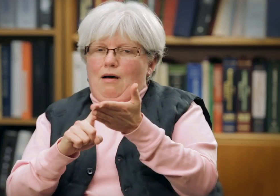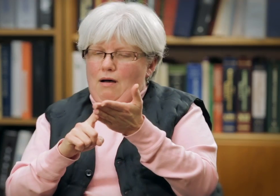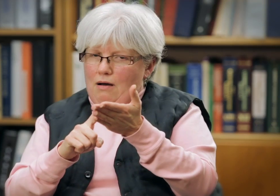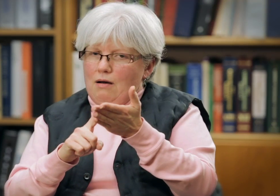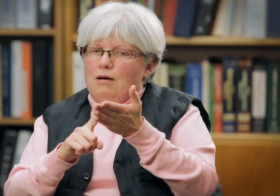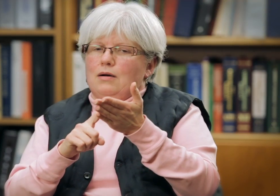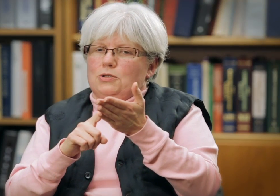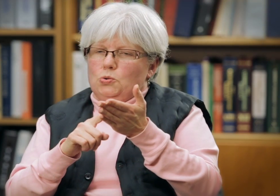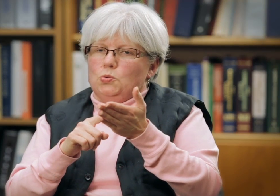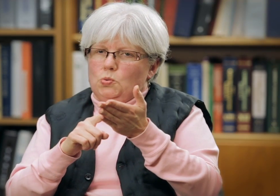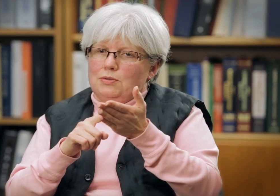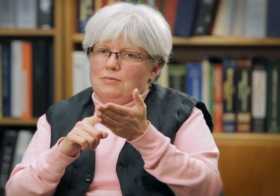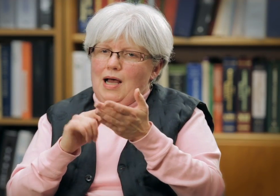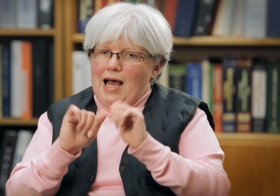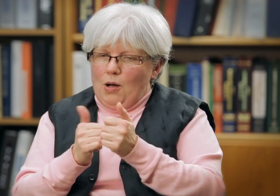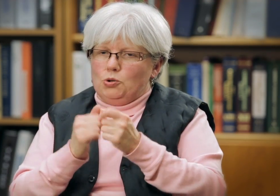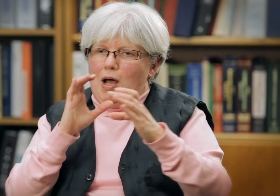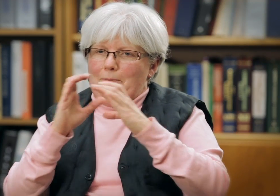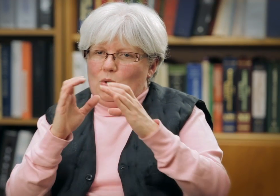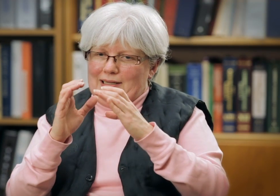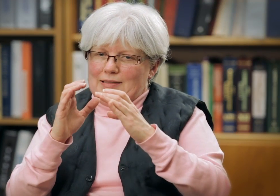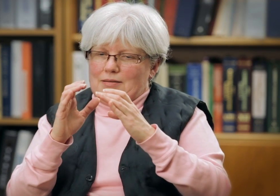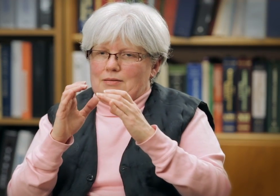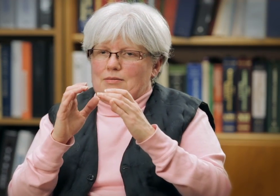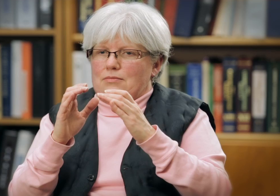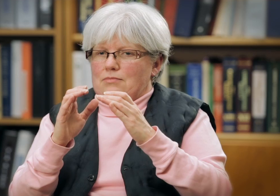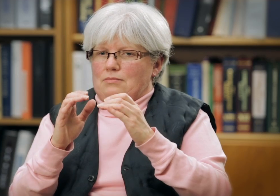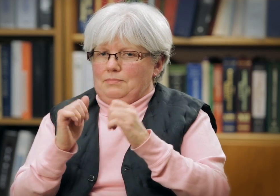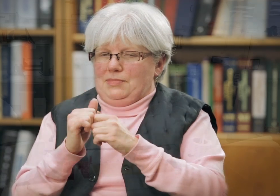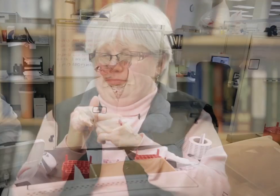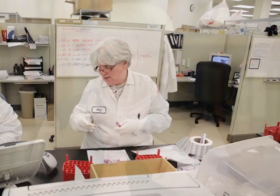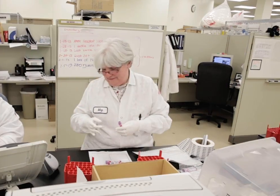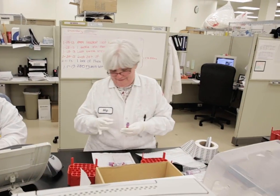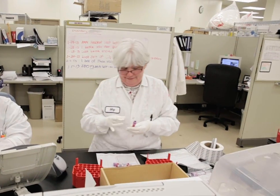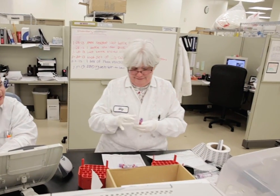to help employees recognize a better way to communicate with me.